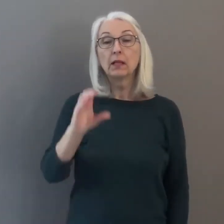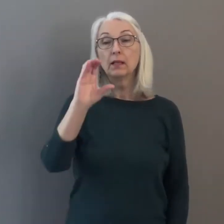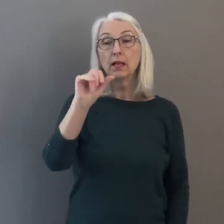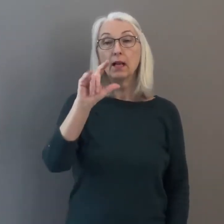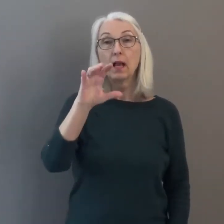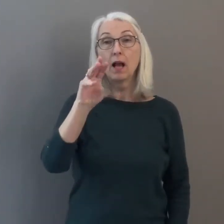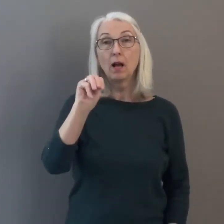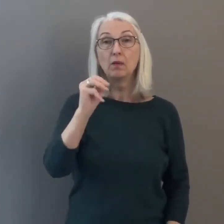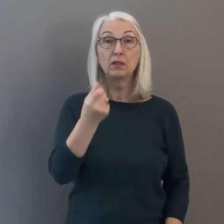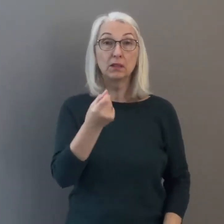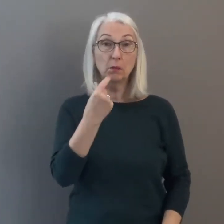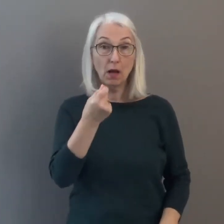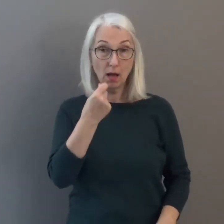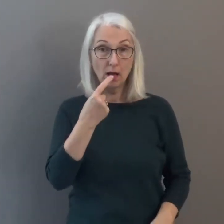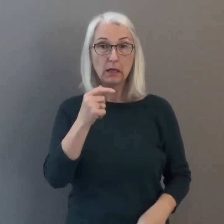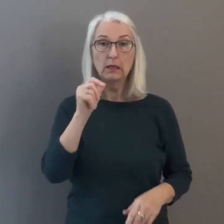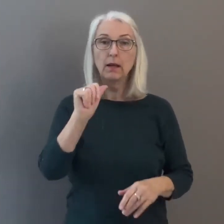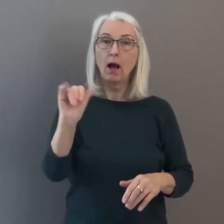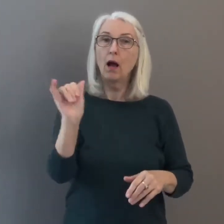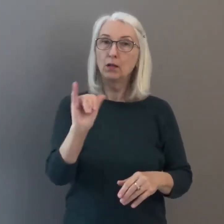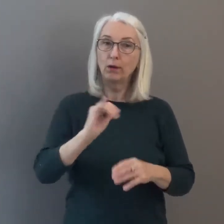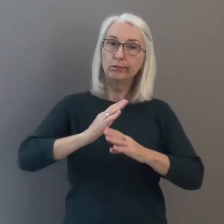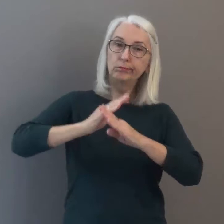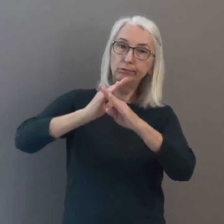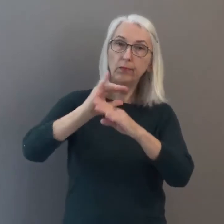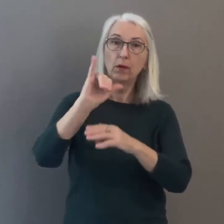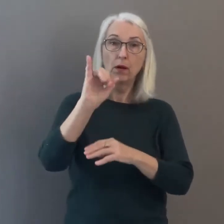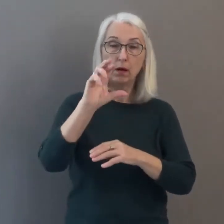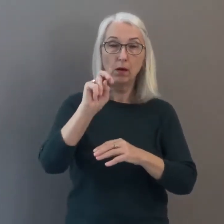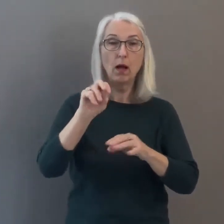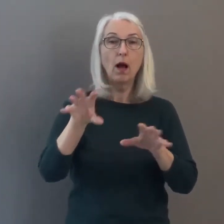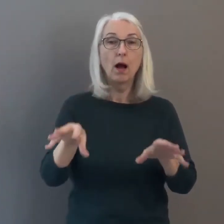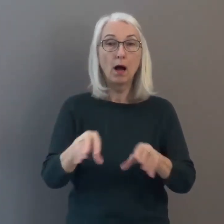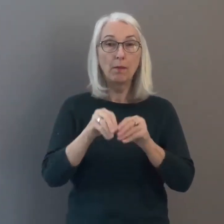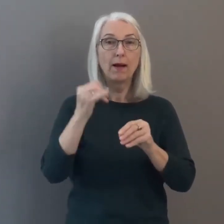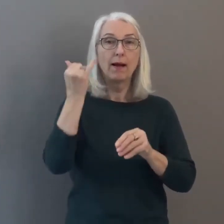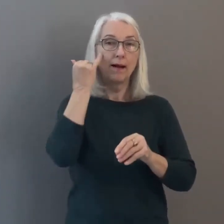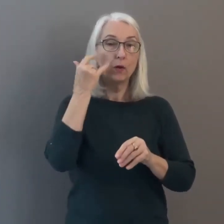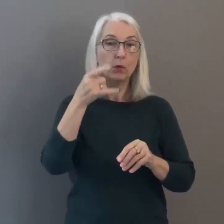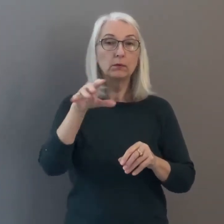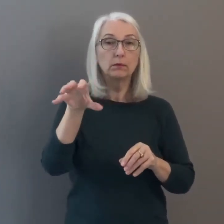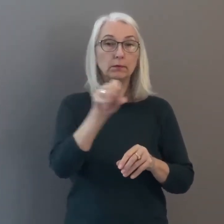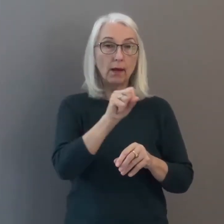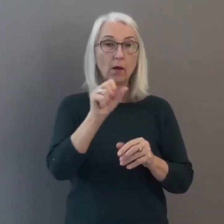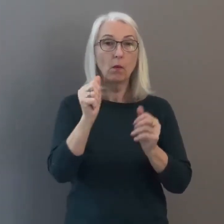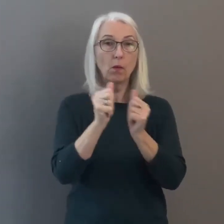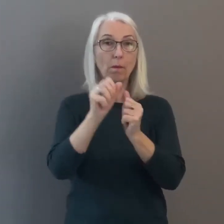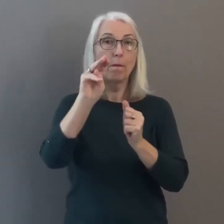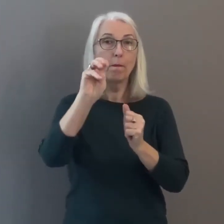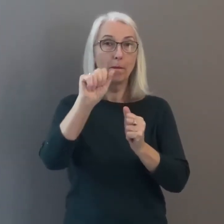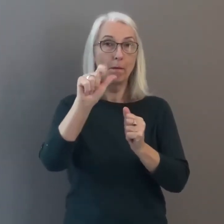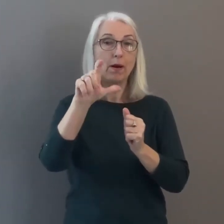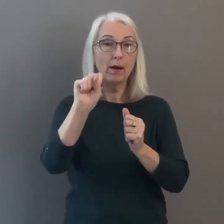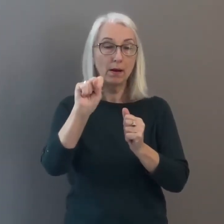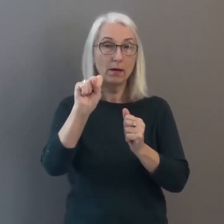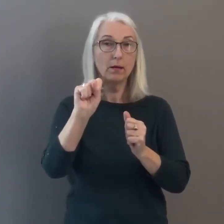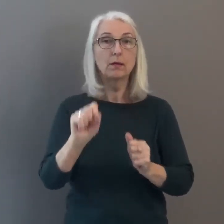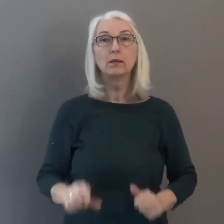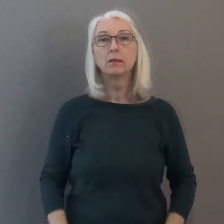Calcium supplements can also inhibit iron absorption if taken with meals.